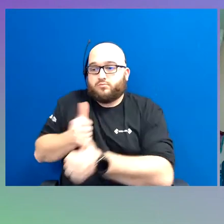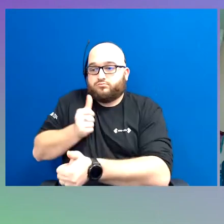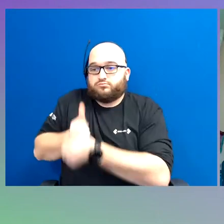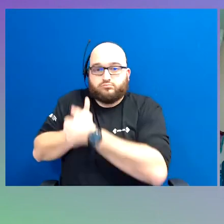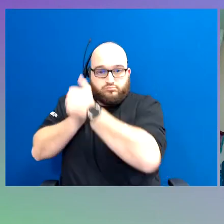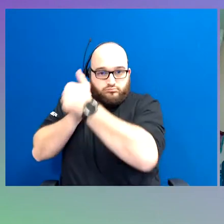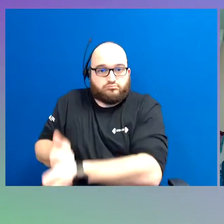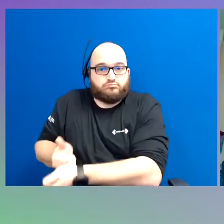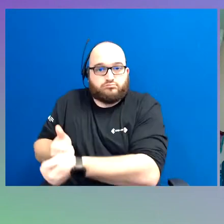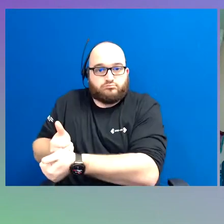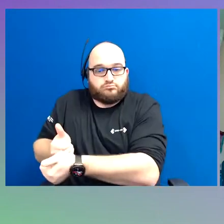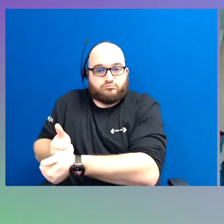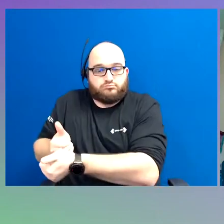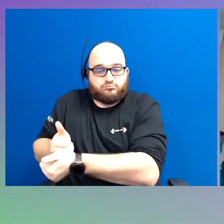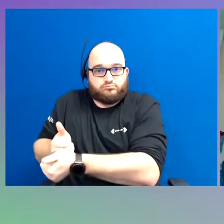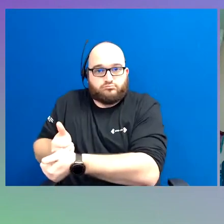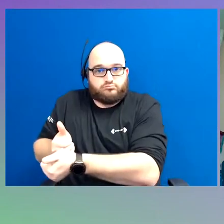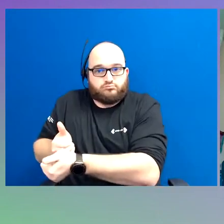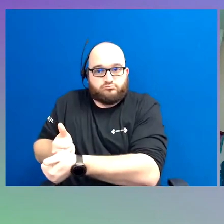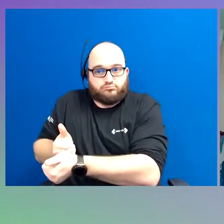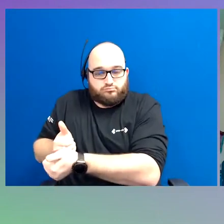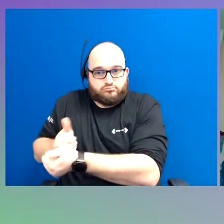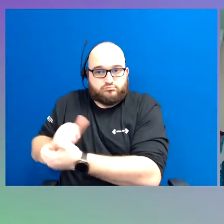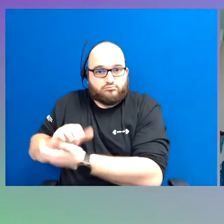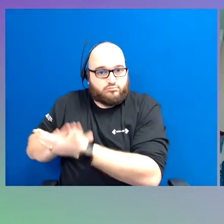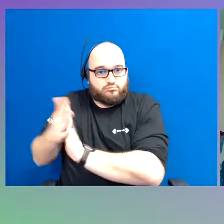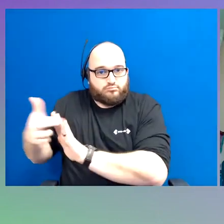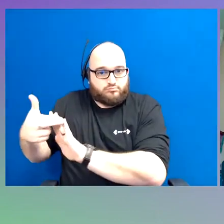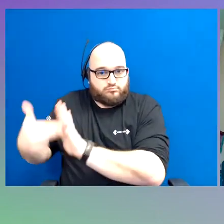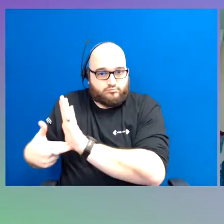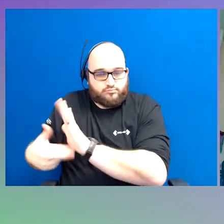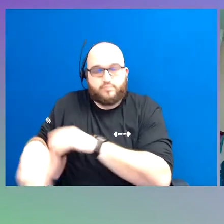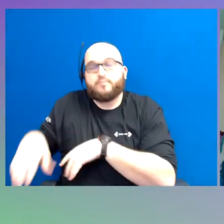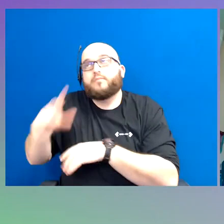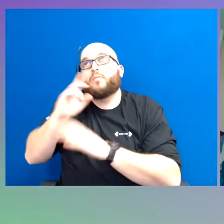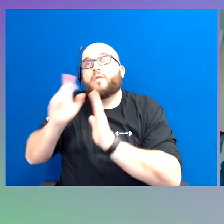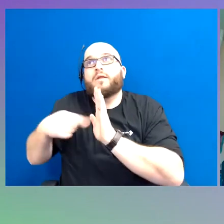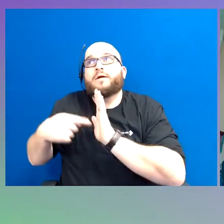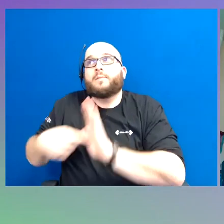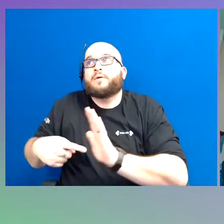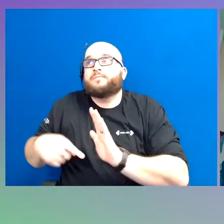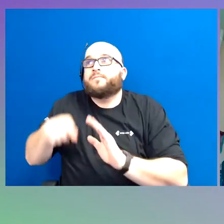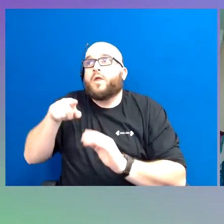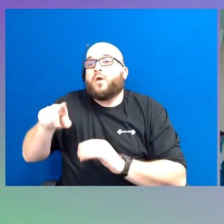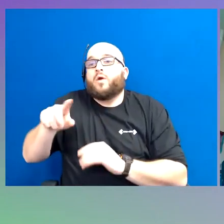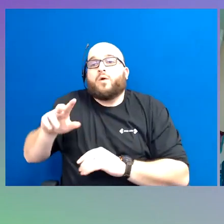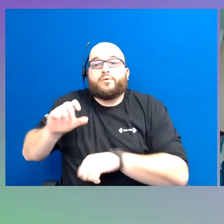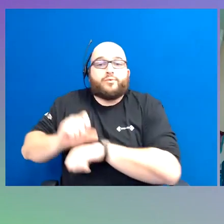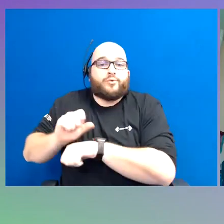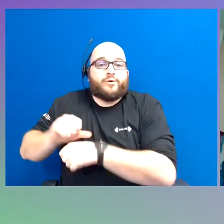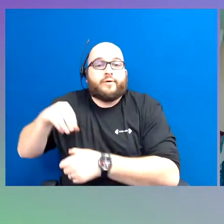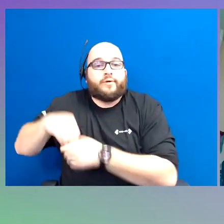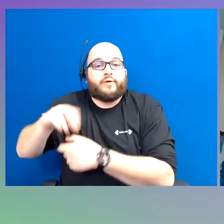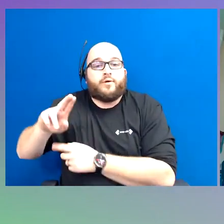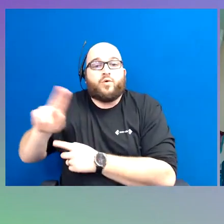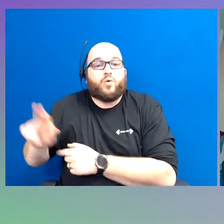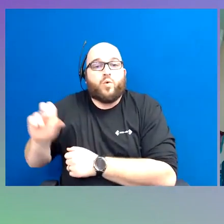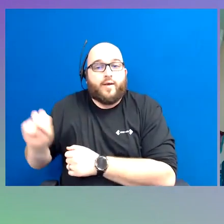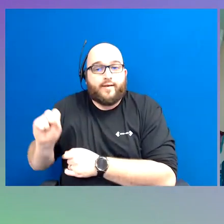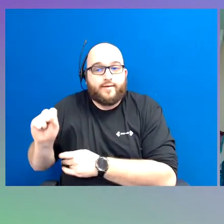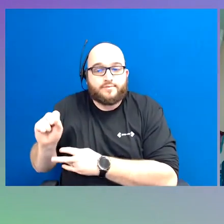if you work if you operate um in